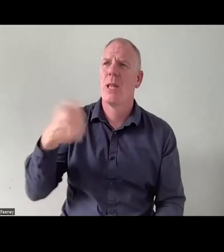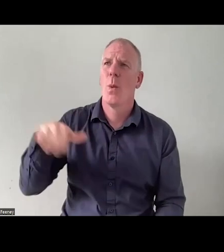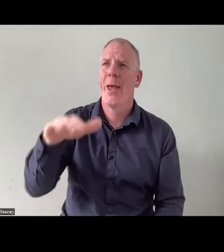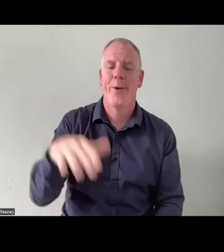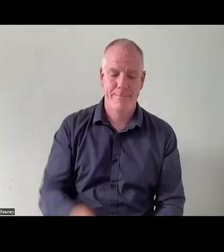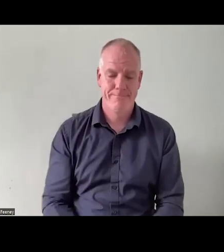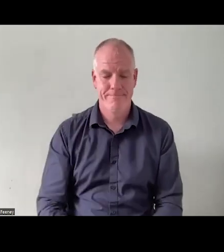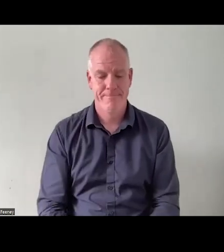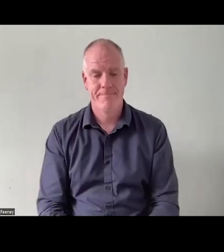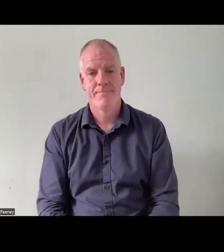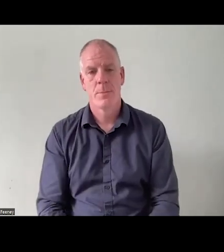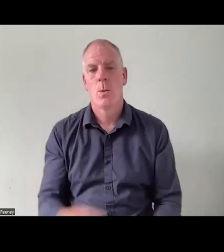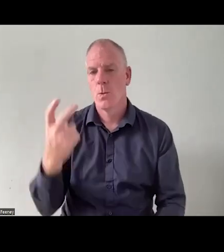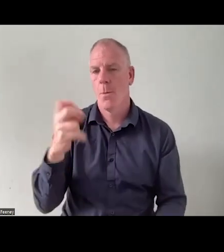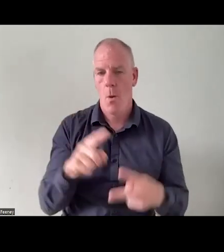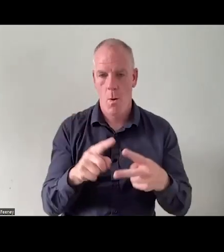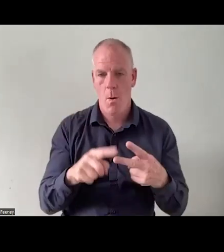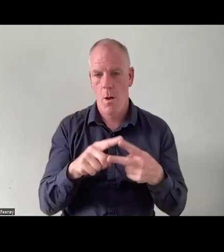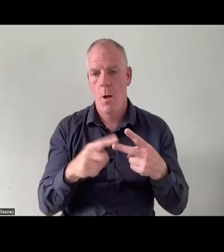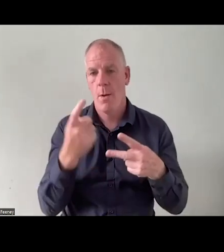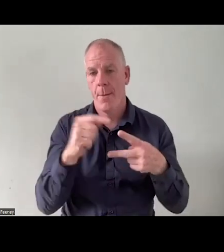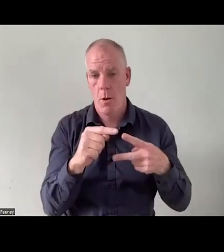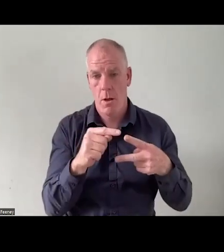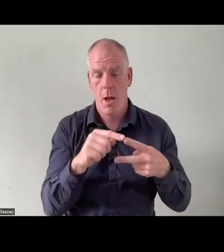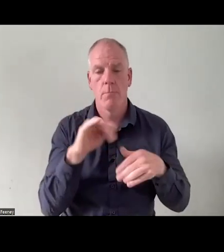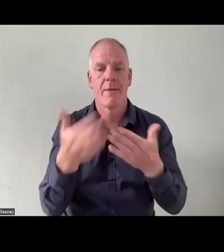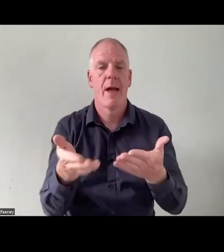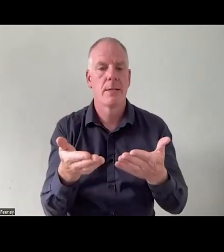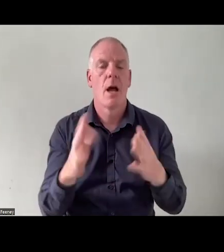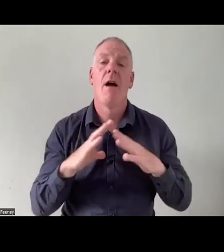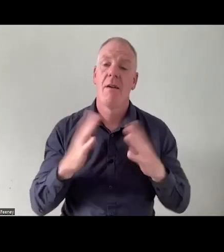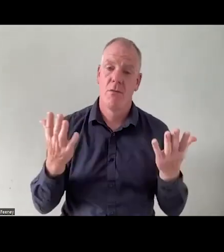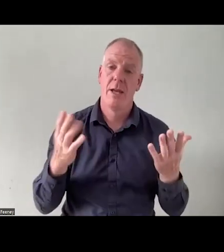Two more things. One of the other things is that we do provide free NaviLens kits.